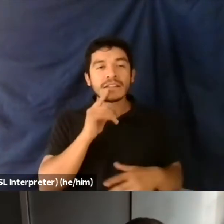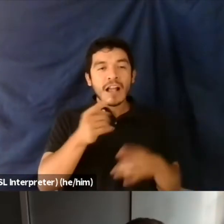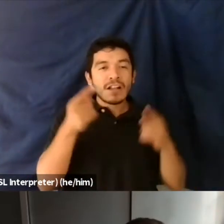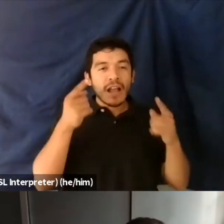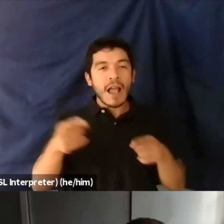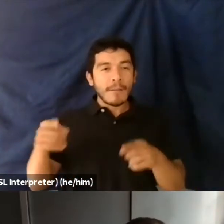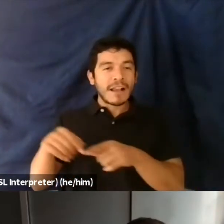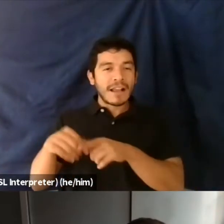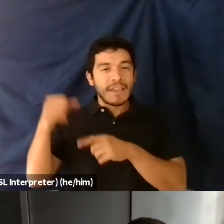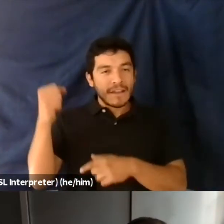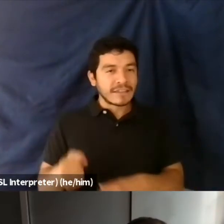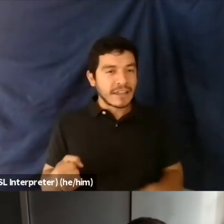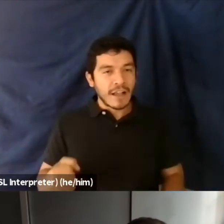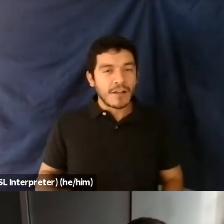and what Southern storytelling means.